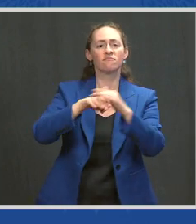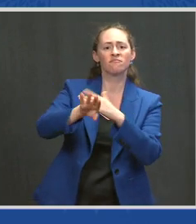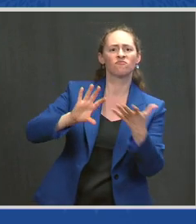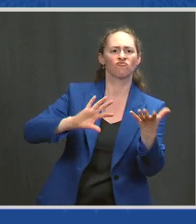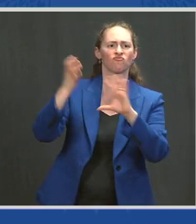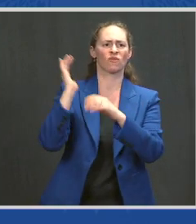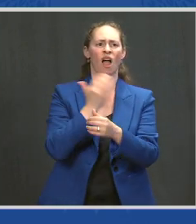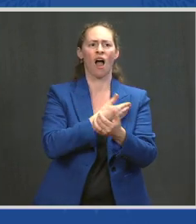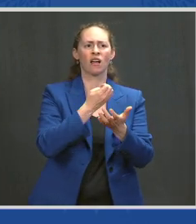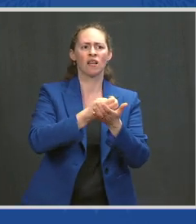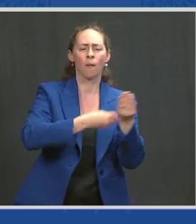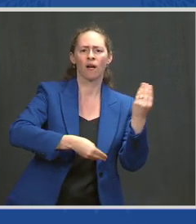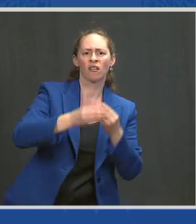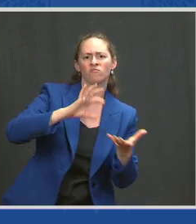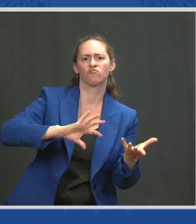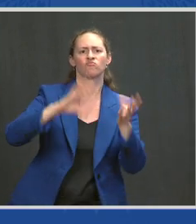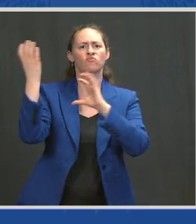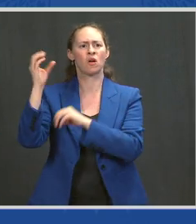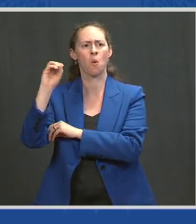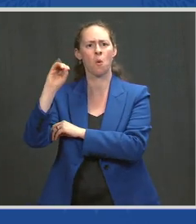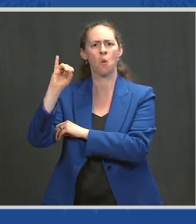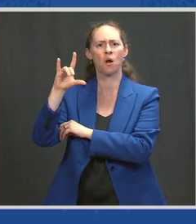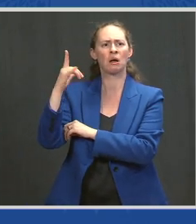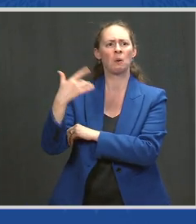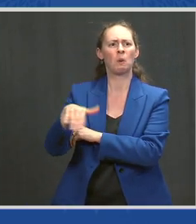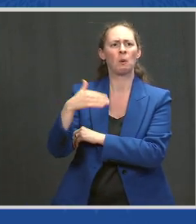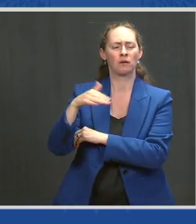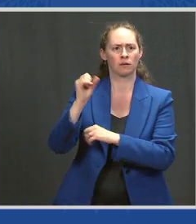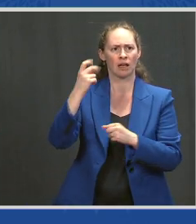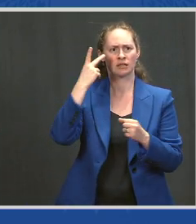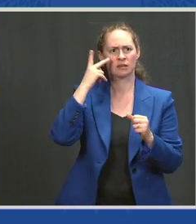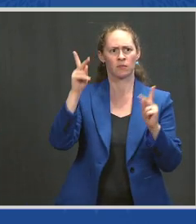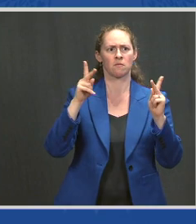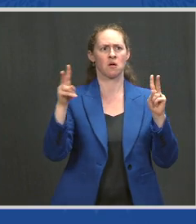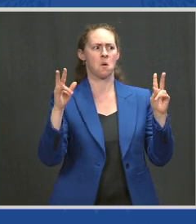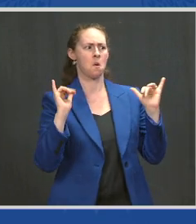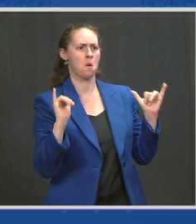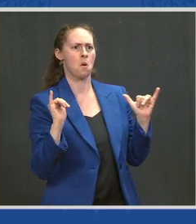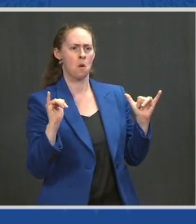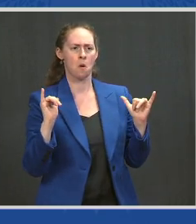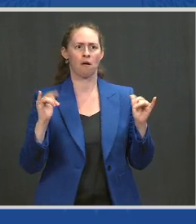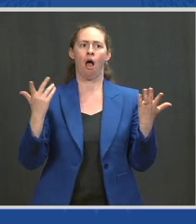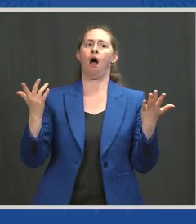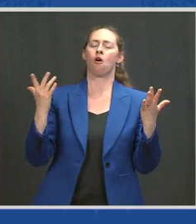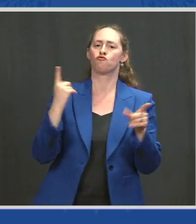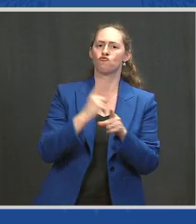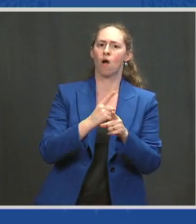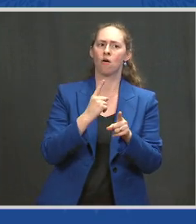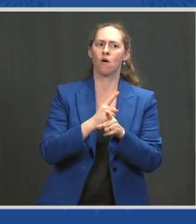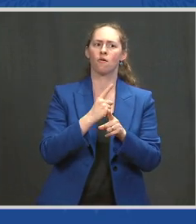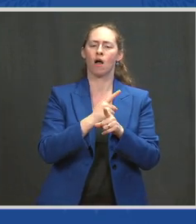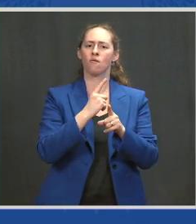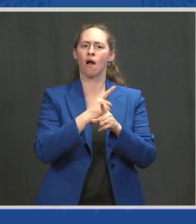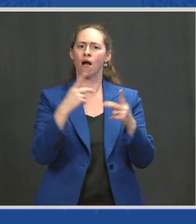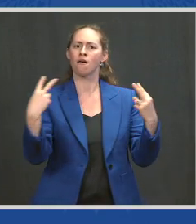And they're like -- you could see them kind of go, "Oh, we do that," but like, "Whoa." So it's in -- it's in everybody's interest